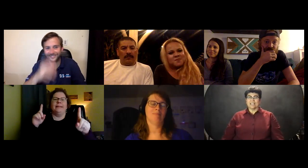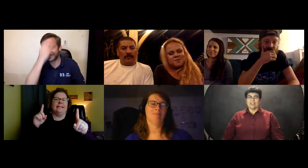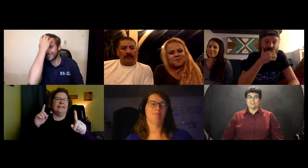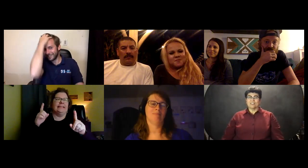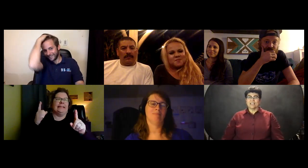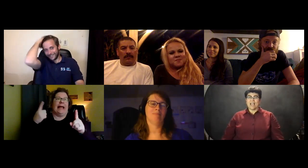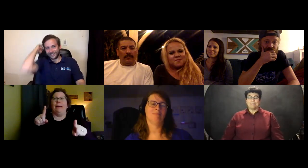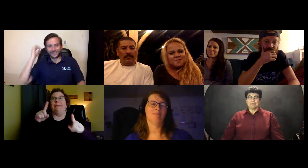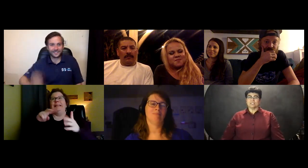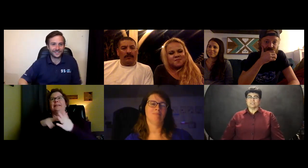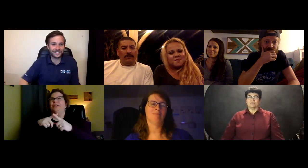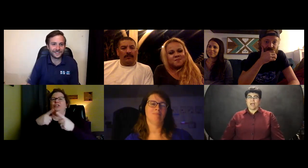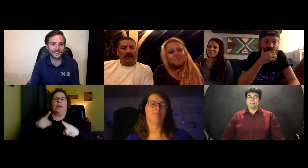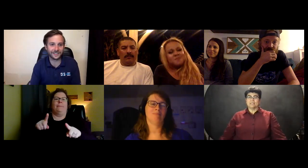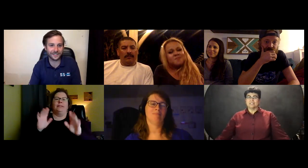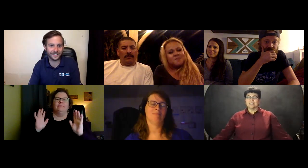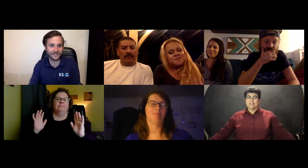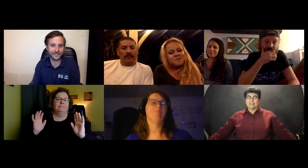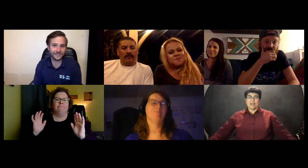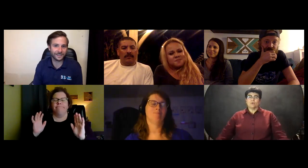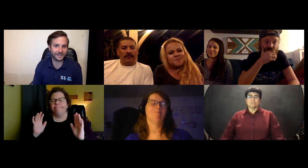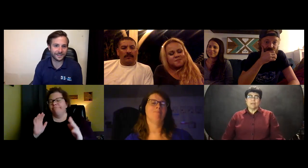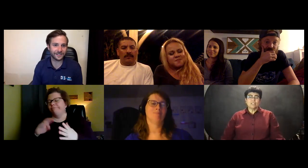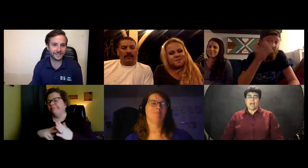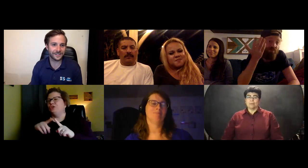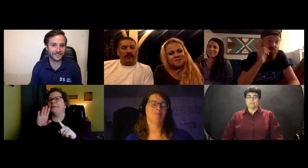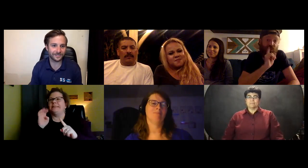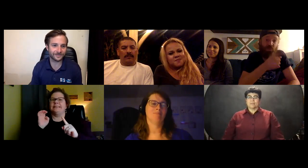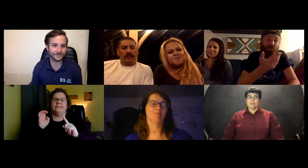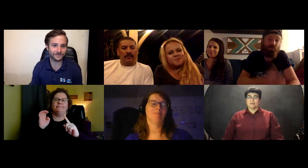everything happens